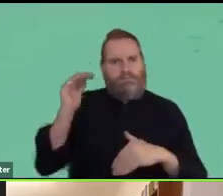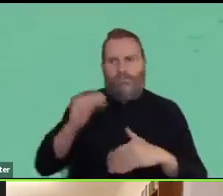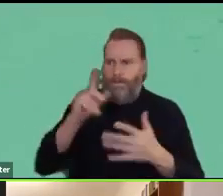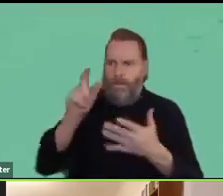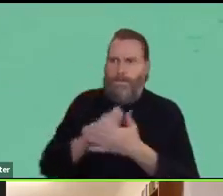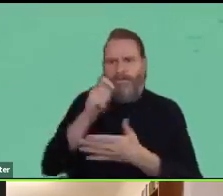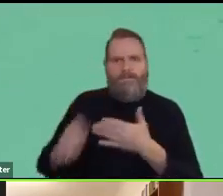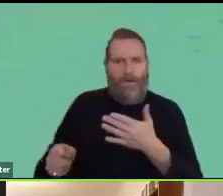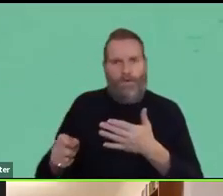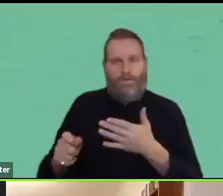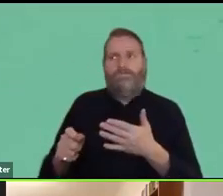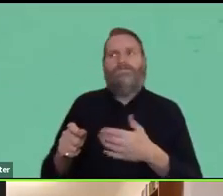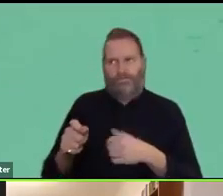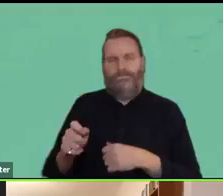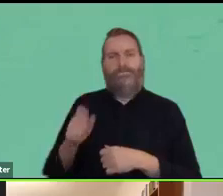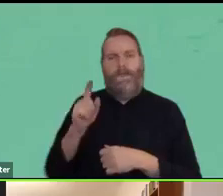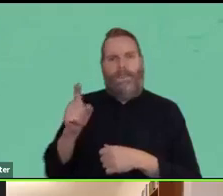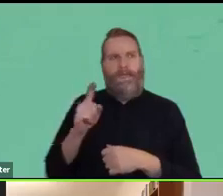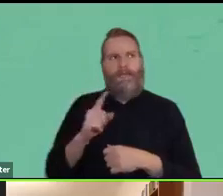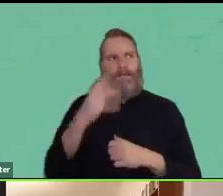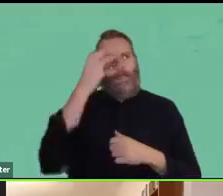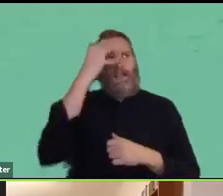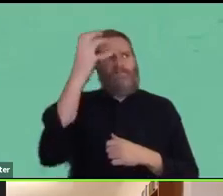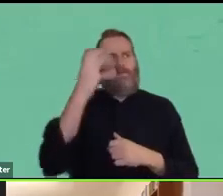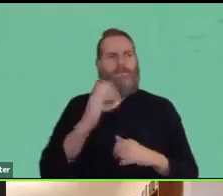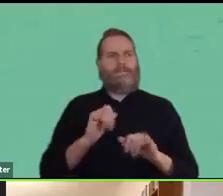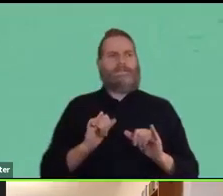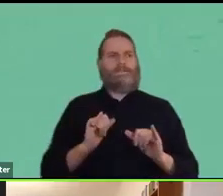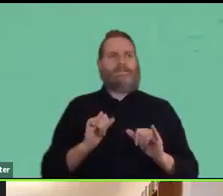have something different to think about and I think that's what we've got to remind ourselves